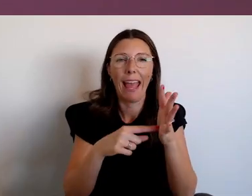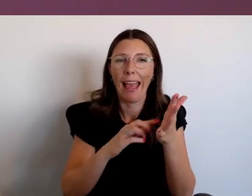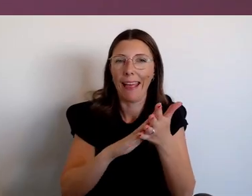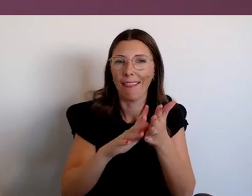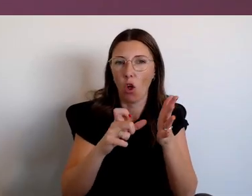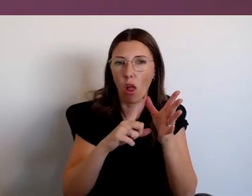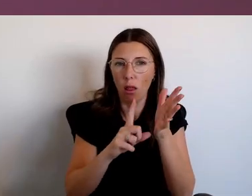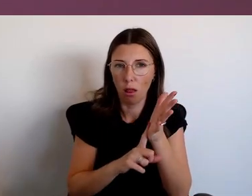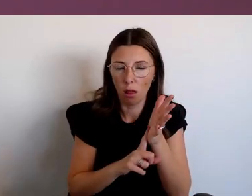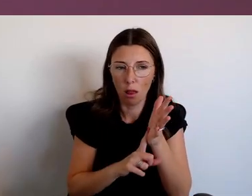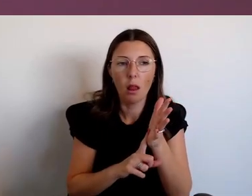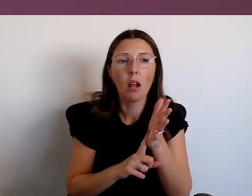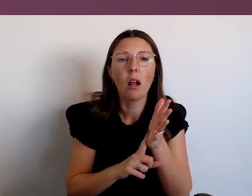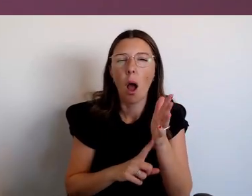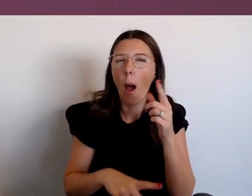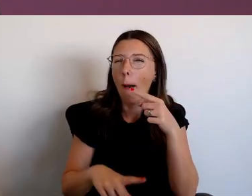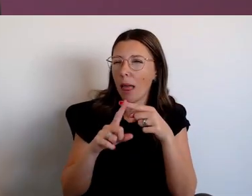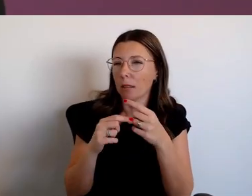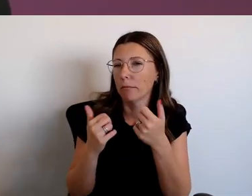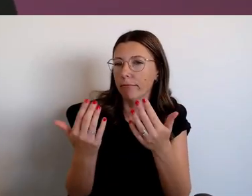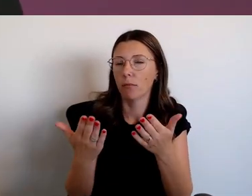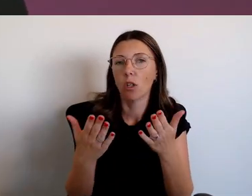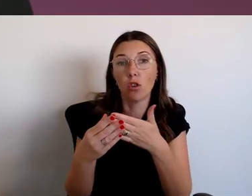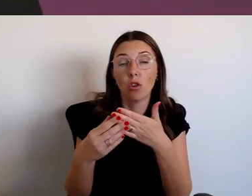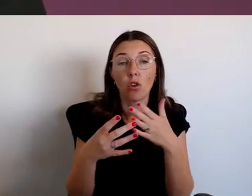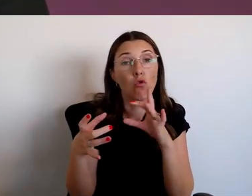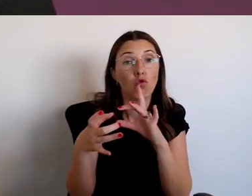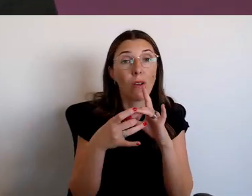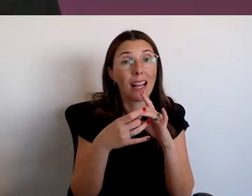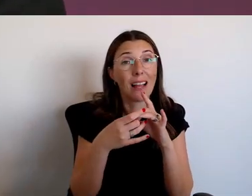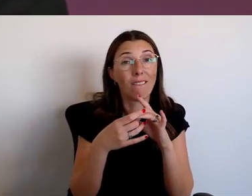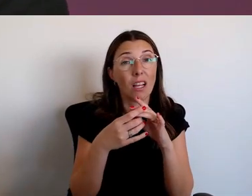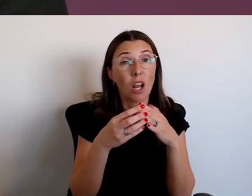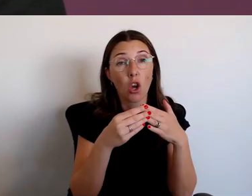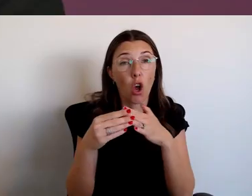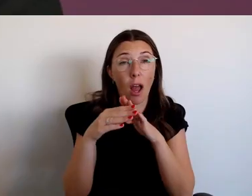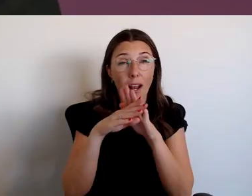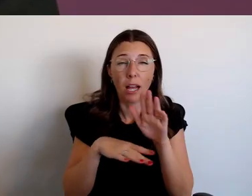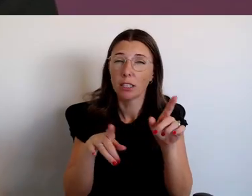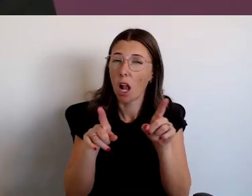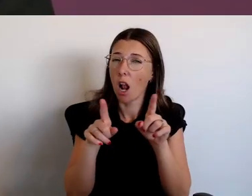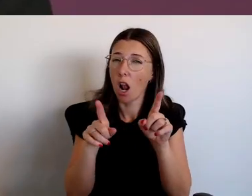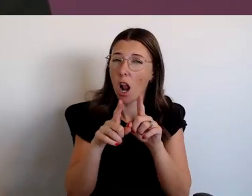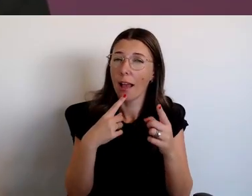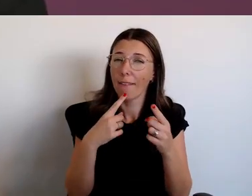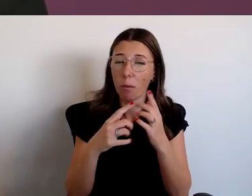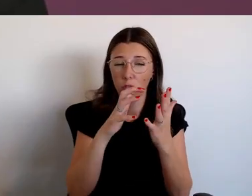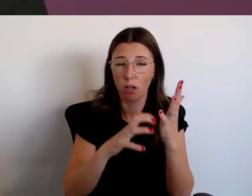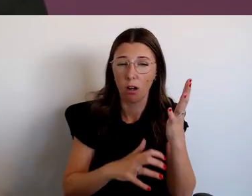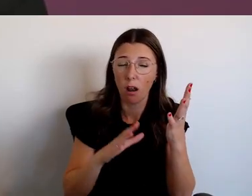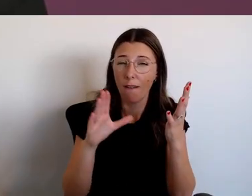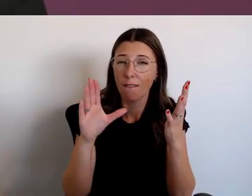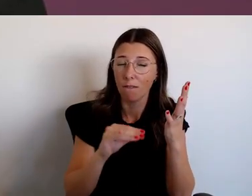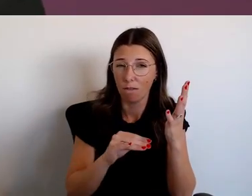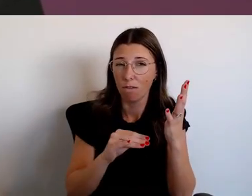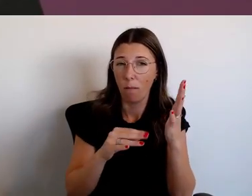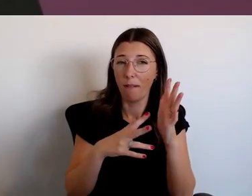relevant guidelines such as those produced by the office of the Victorian Information Commissioner on the expectations